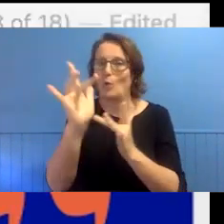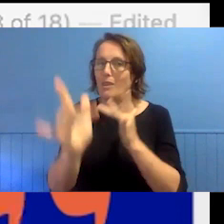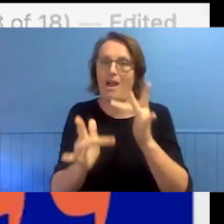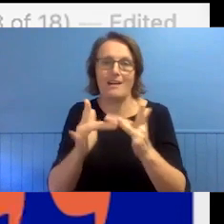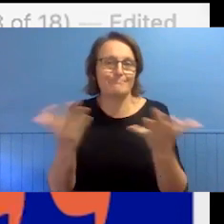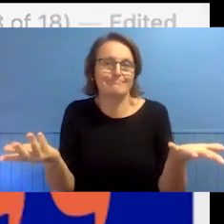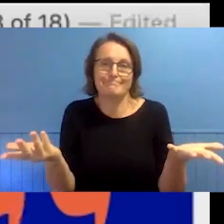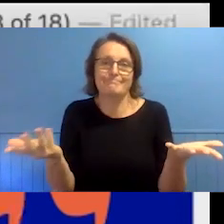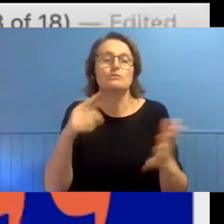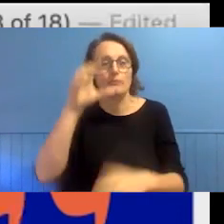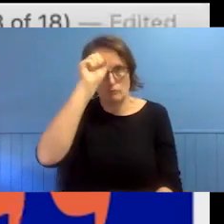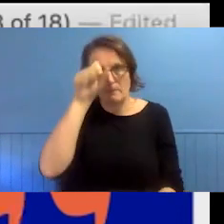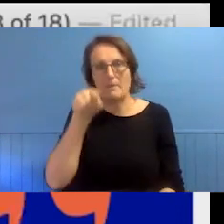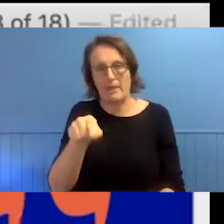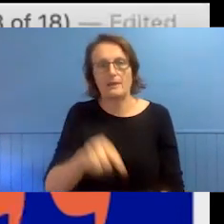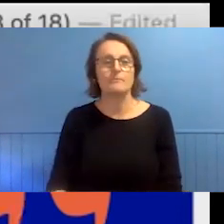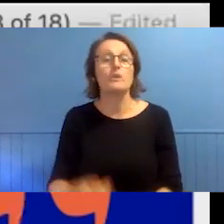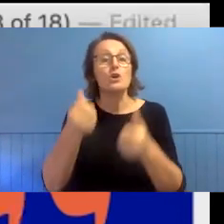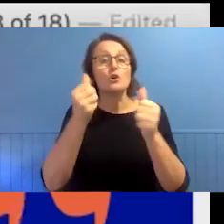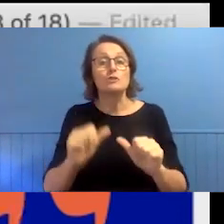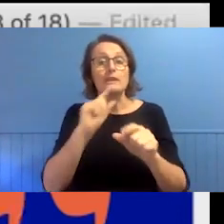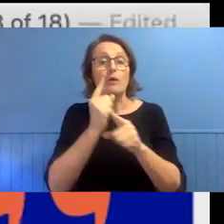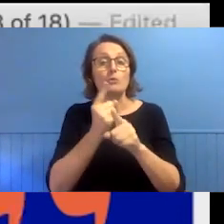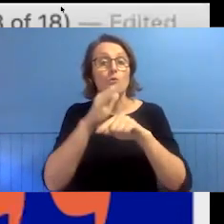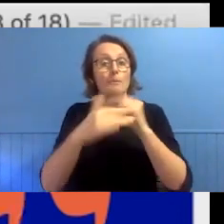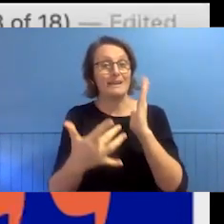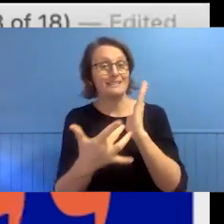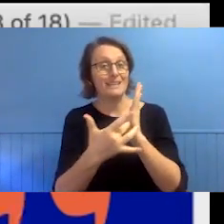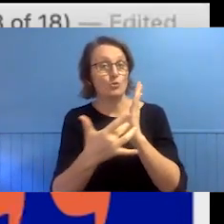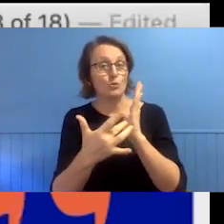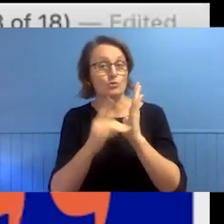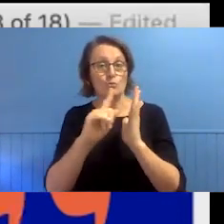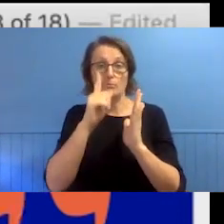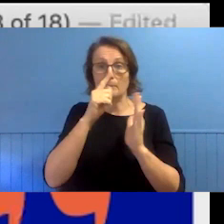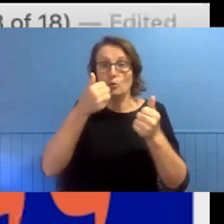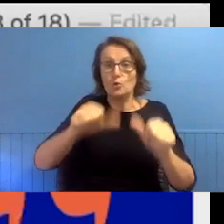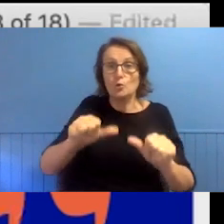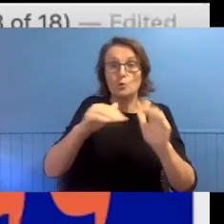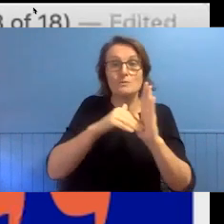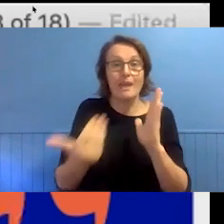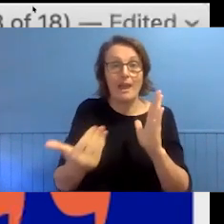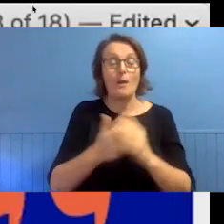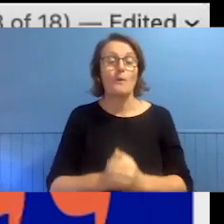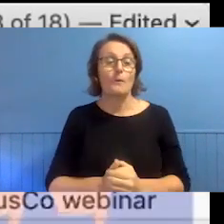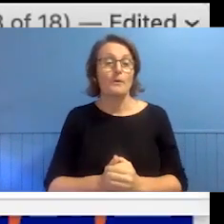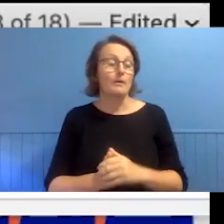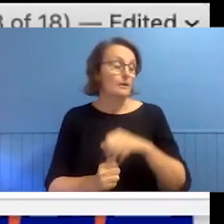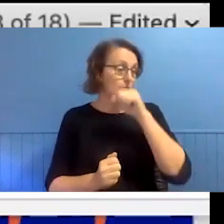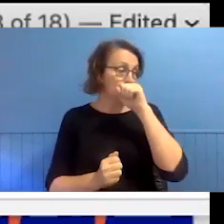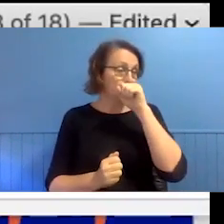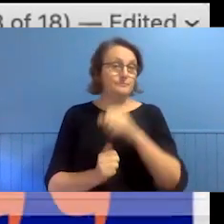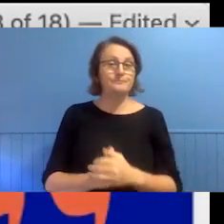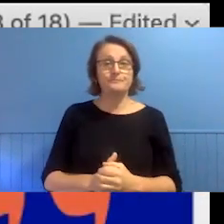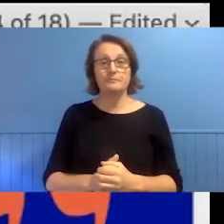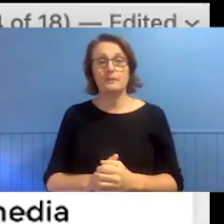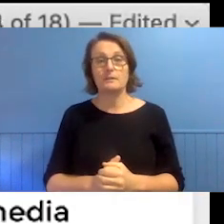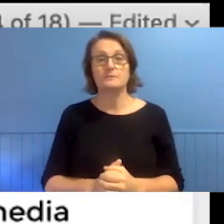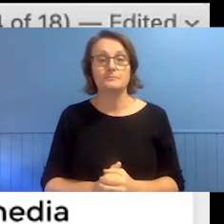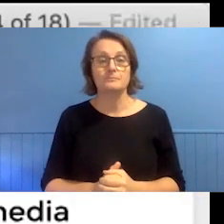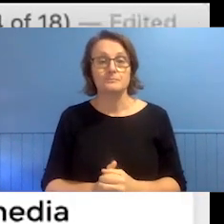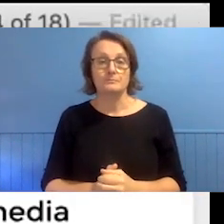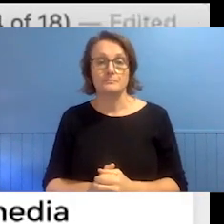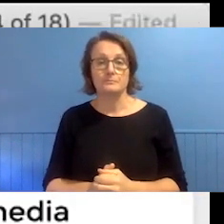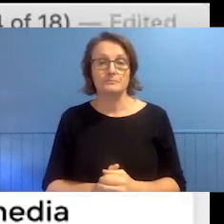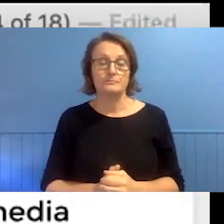about the technology in news today. Patterns of media consumption have